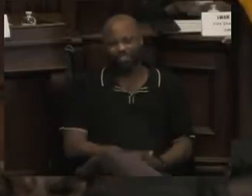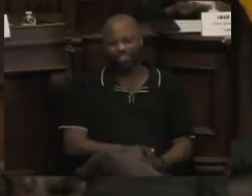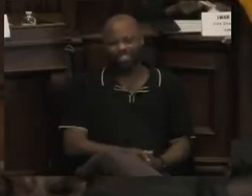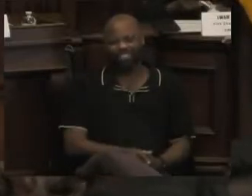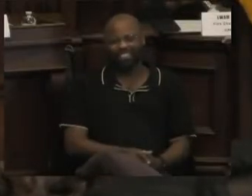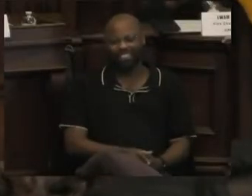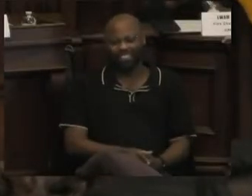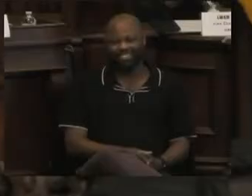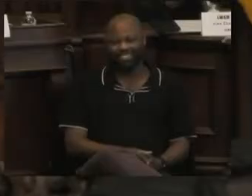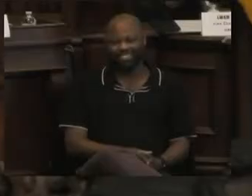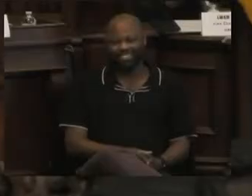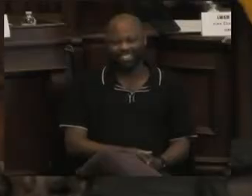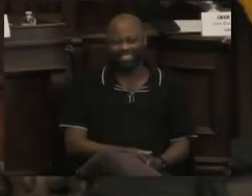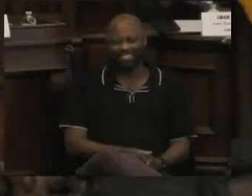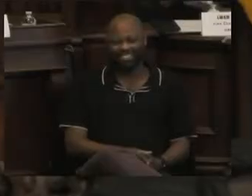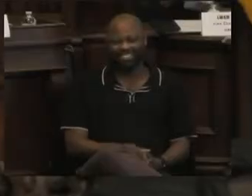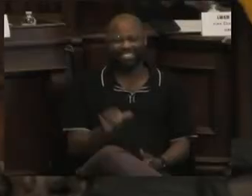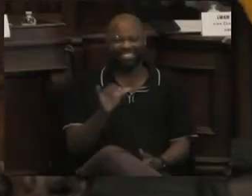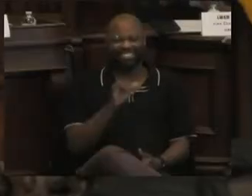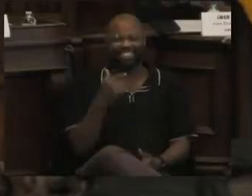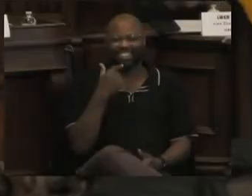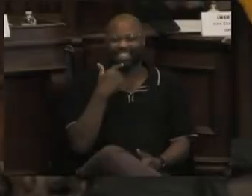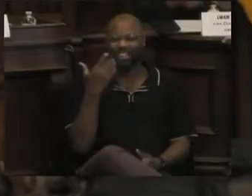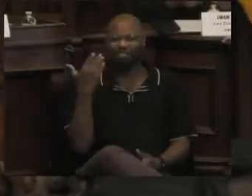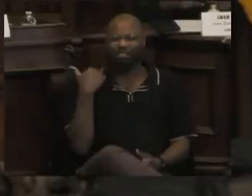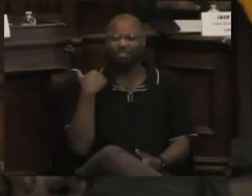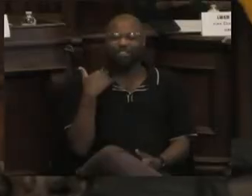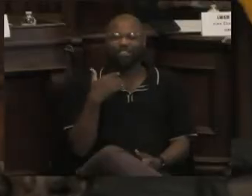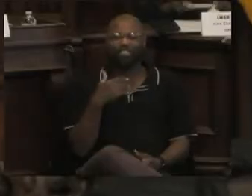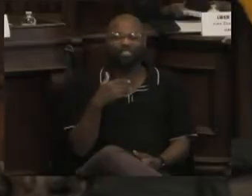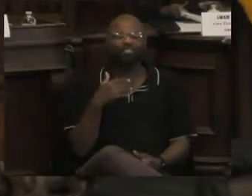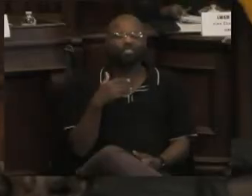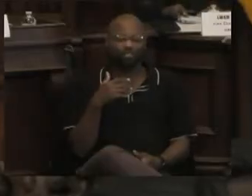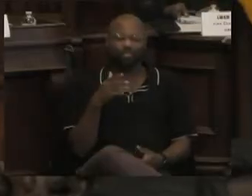watching on YouTube. Thank you